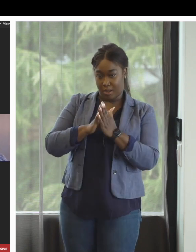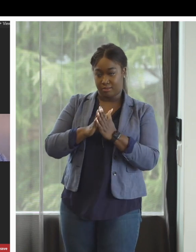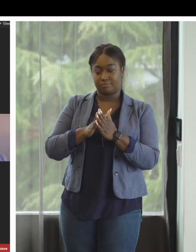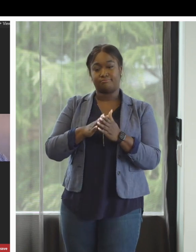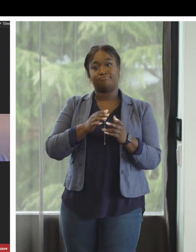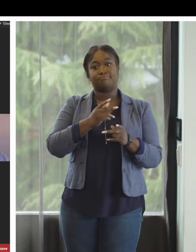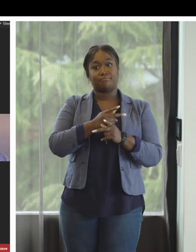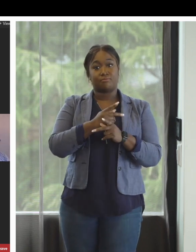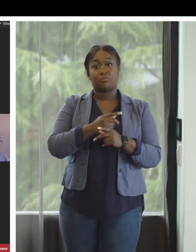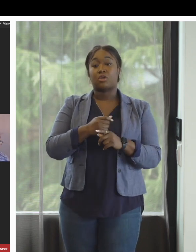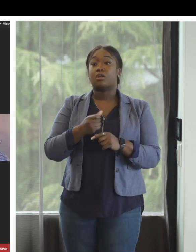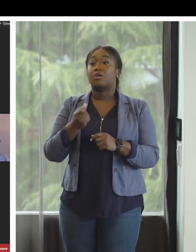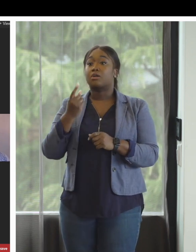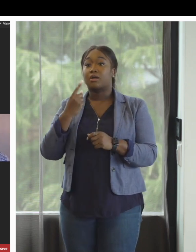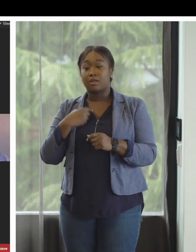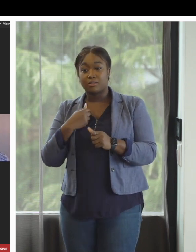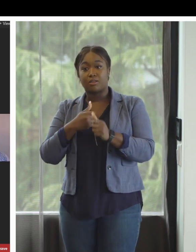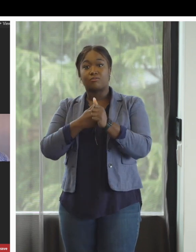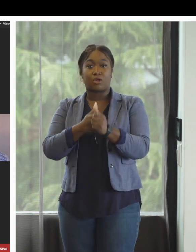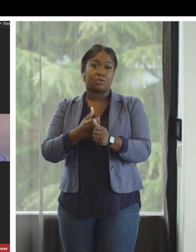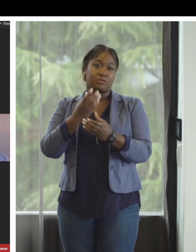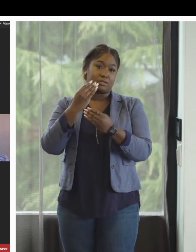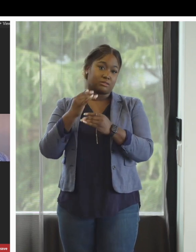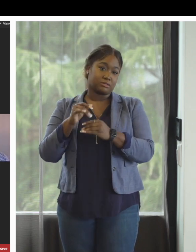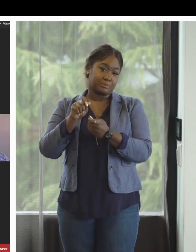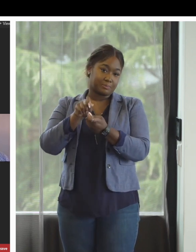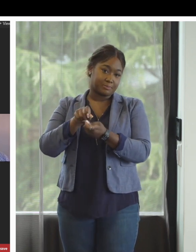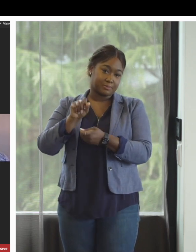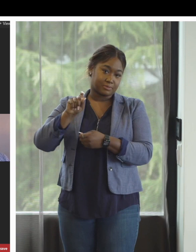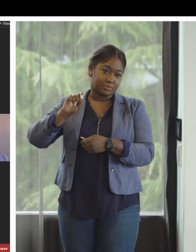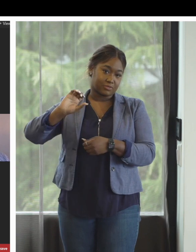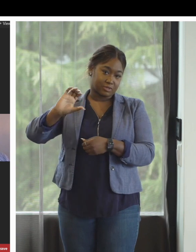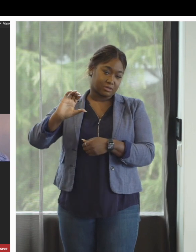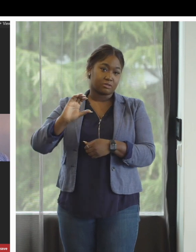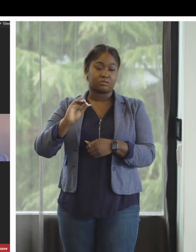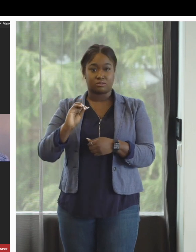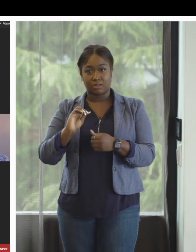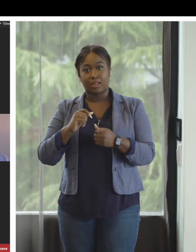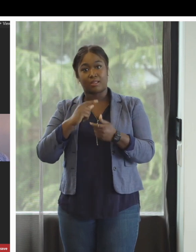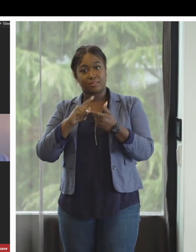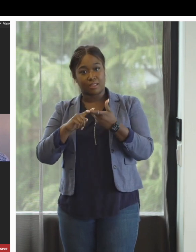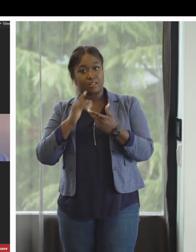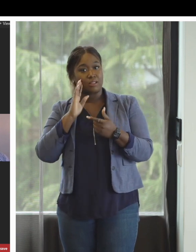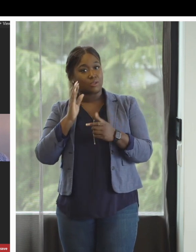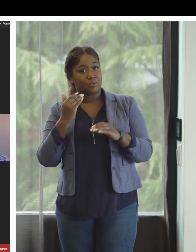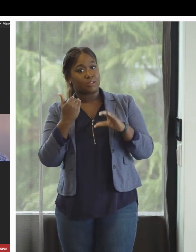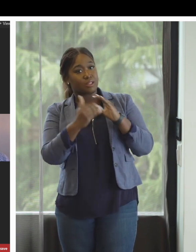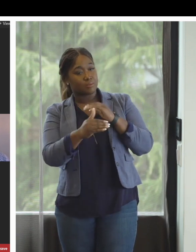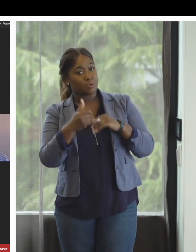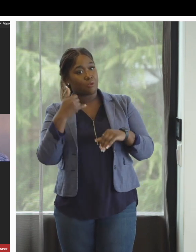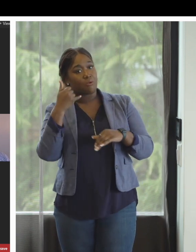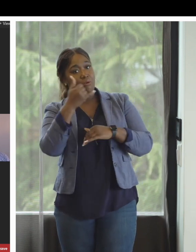data standard with the data specs, without email or phonemail.